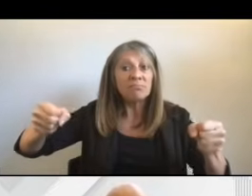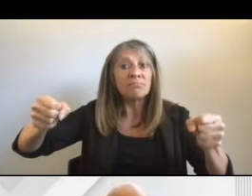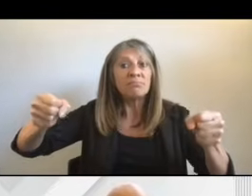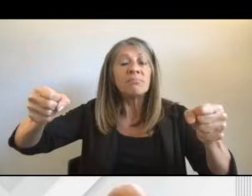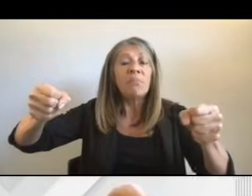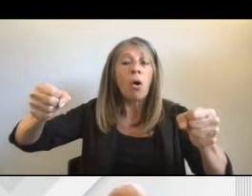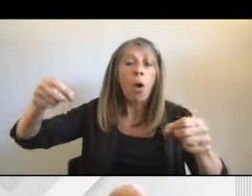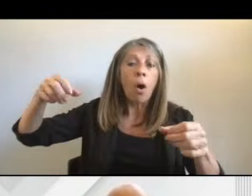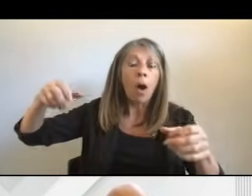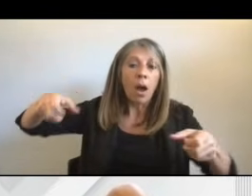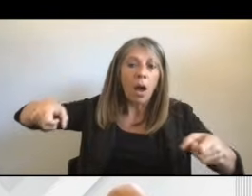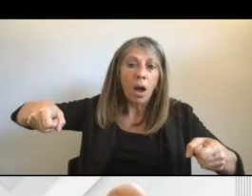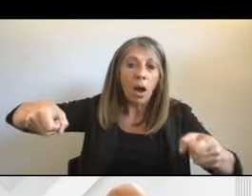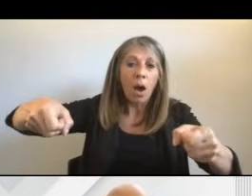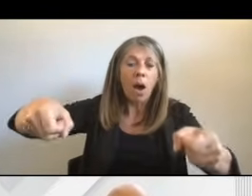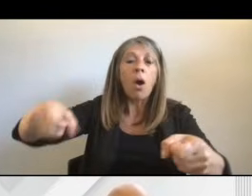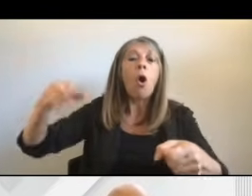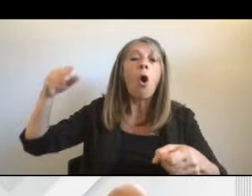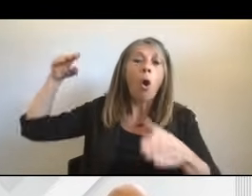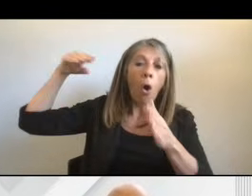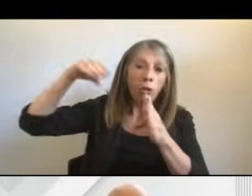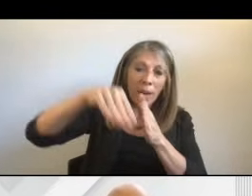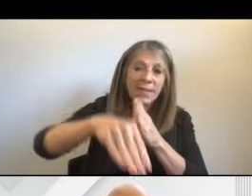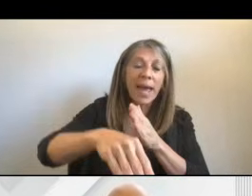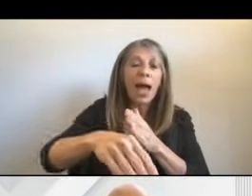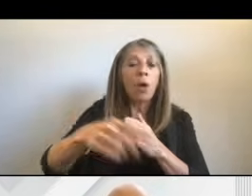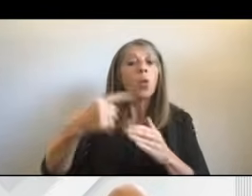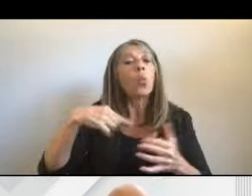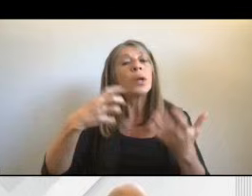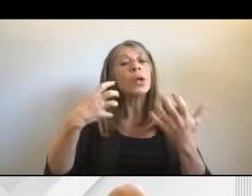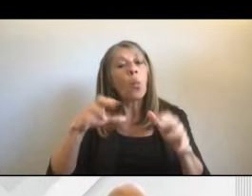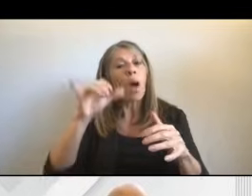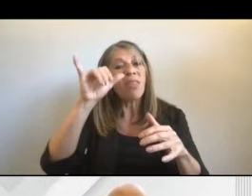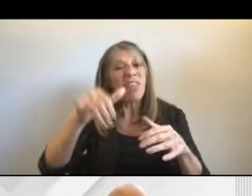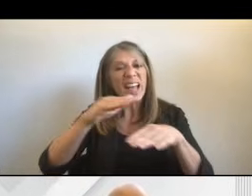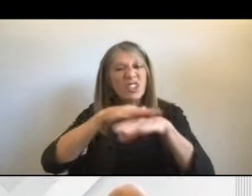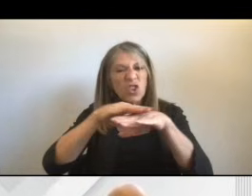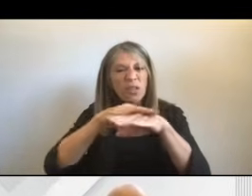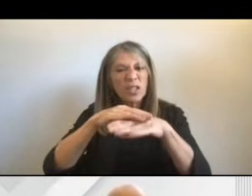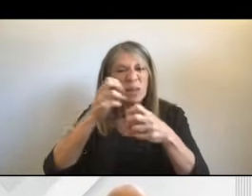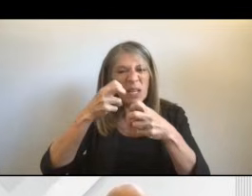sliding their hand along it, so you we don't want that surface to be rough or abrasive.